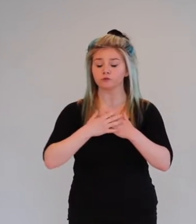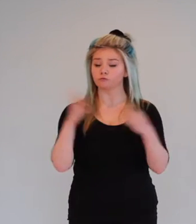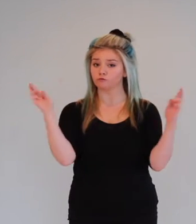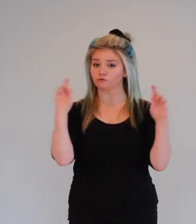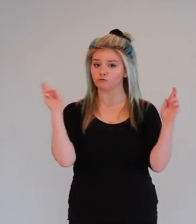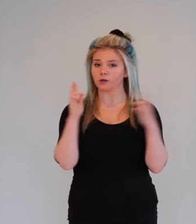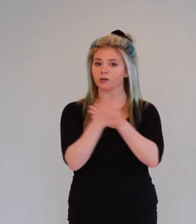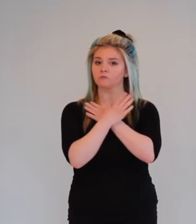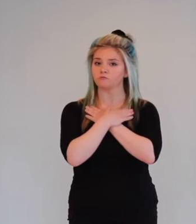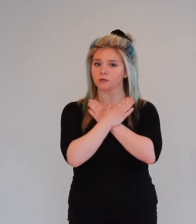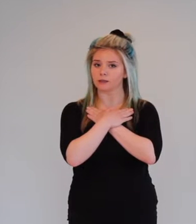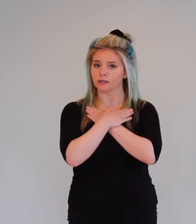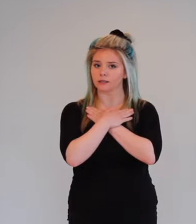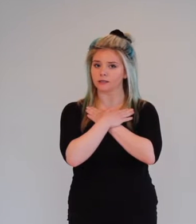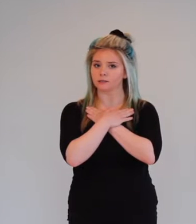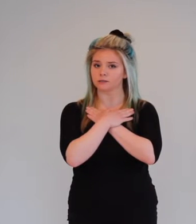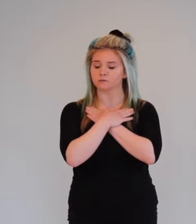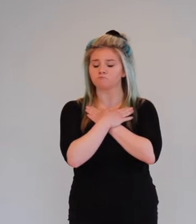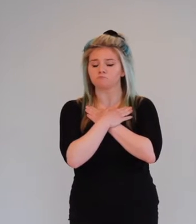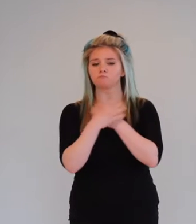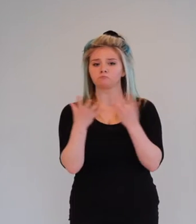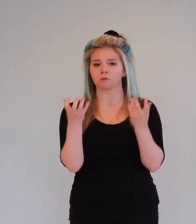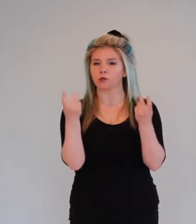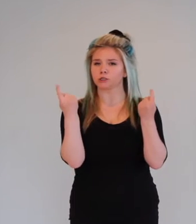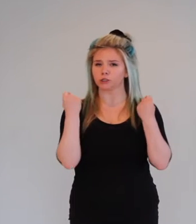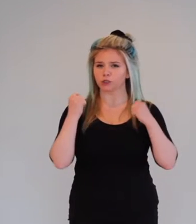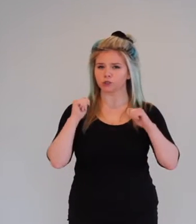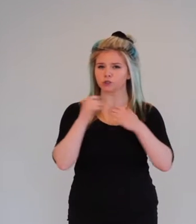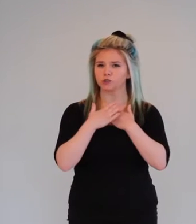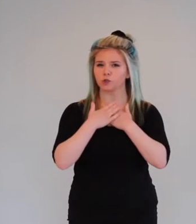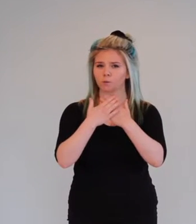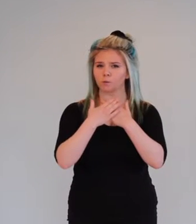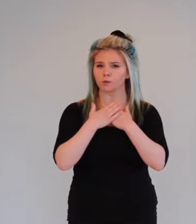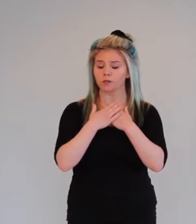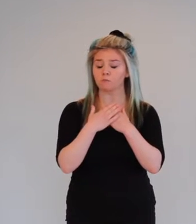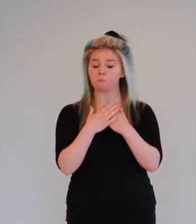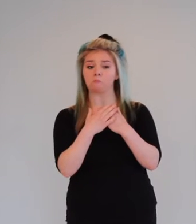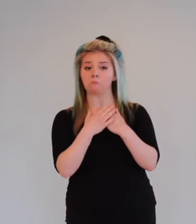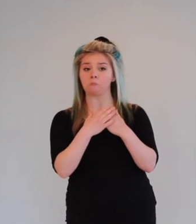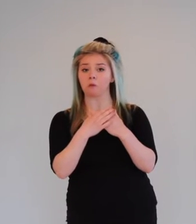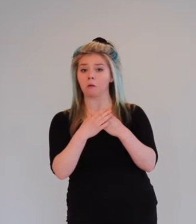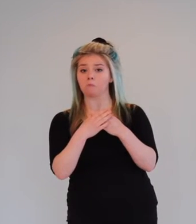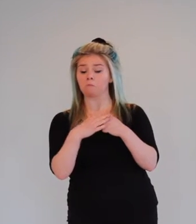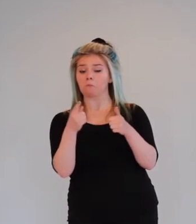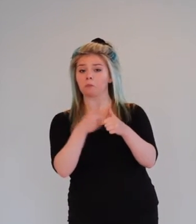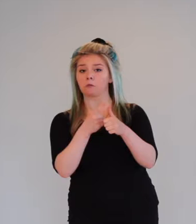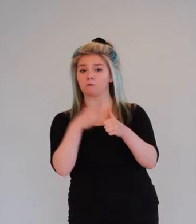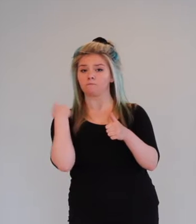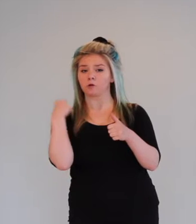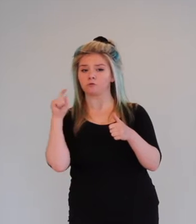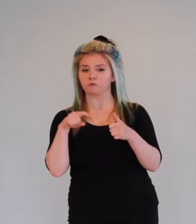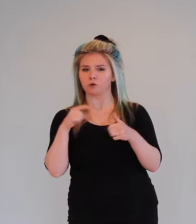starting to do some breath again, noticing first your natural inhale. So taking the breath your body needs